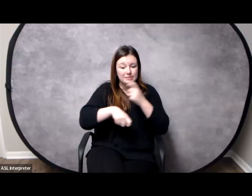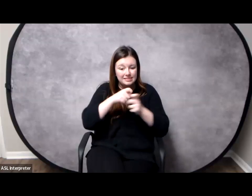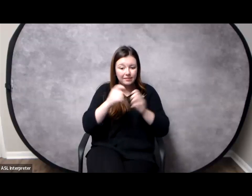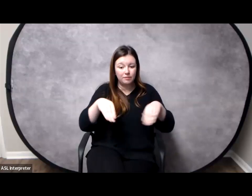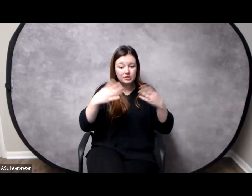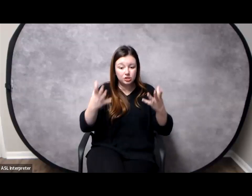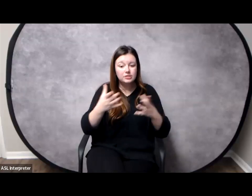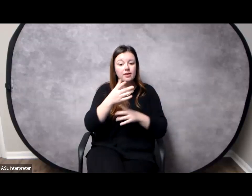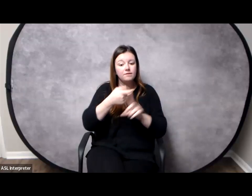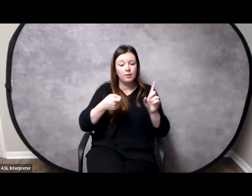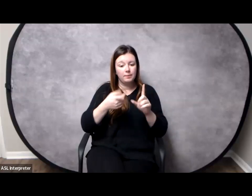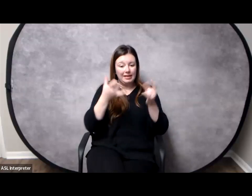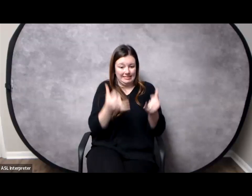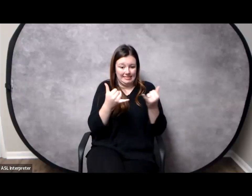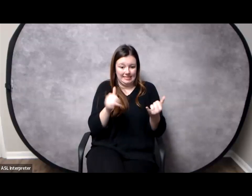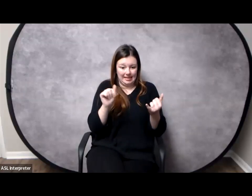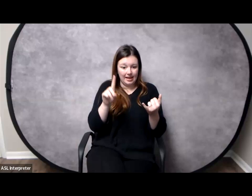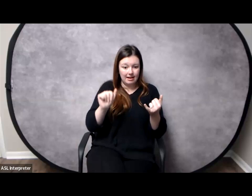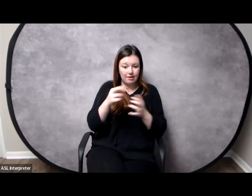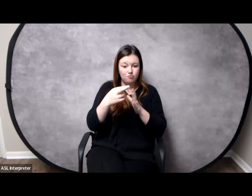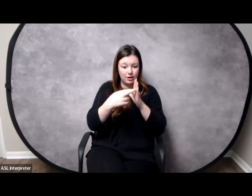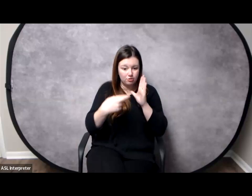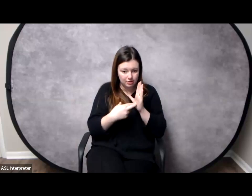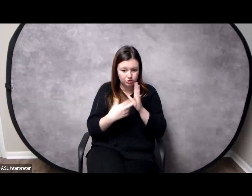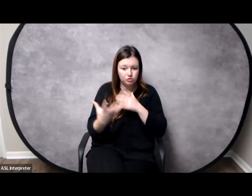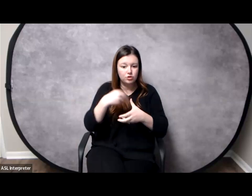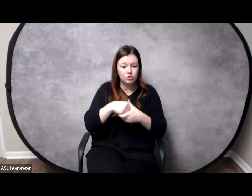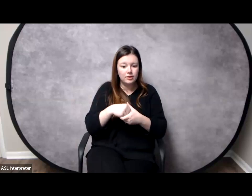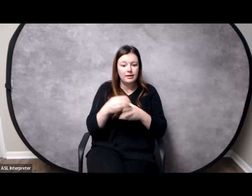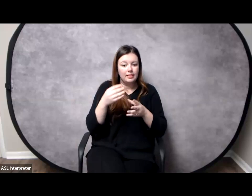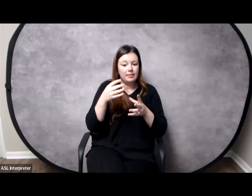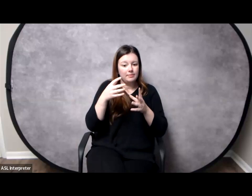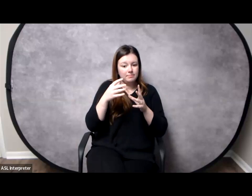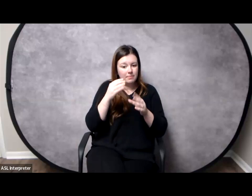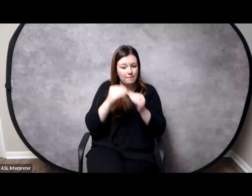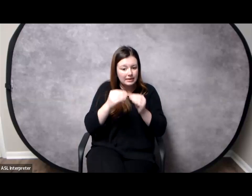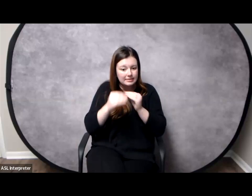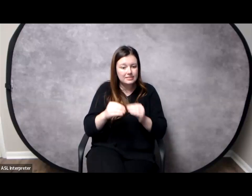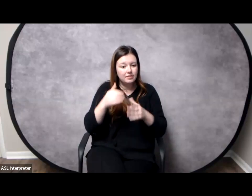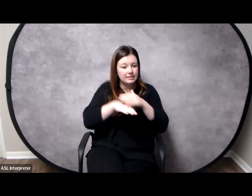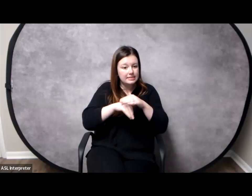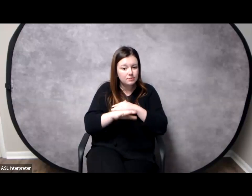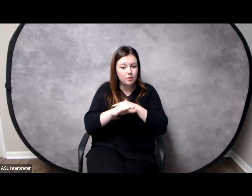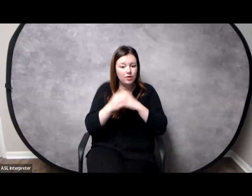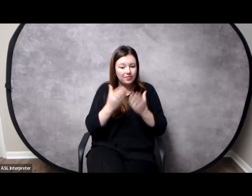of accessible features, the requirements around service animals, the requirements around mobility